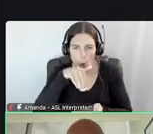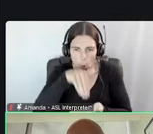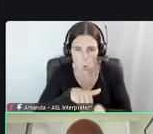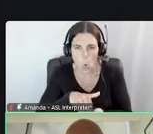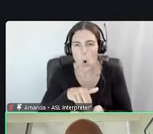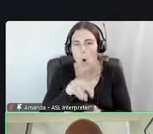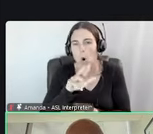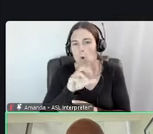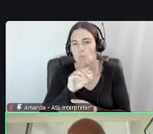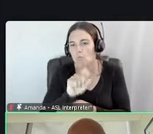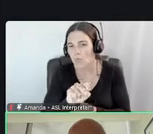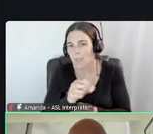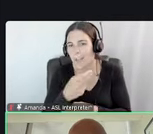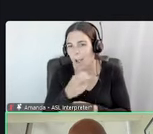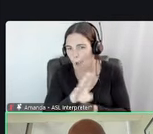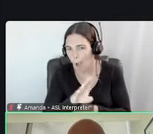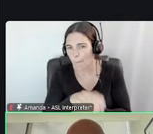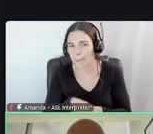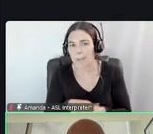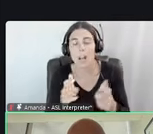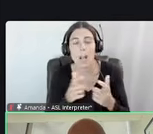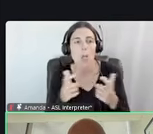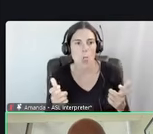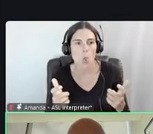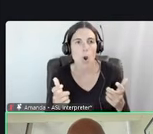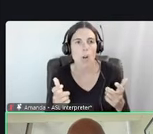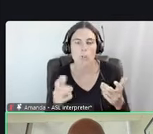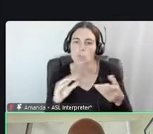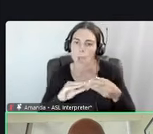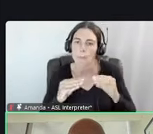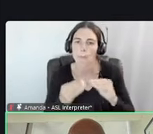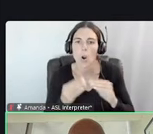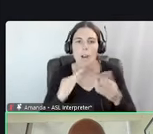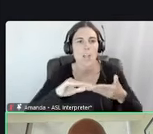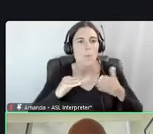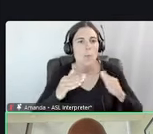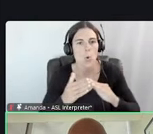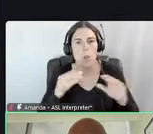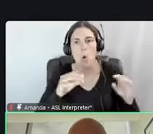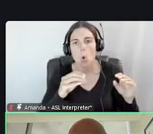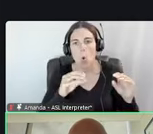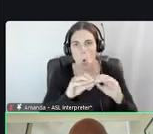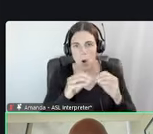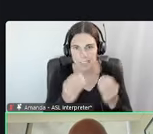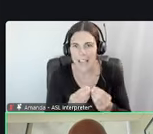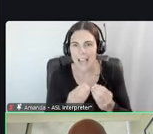uh and a large number of community organizations helping them achieve their goals. I'm eager to get